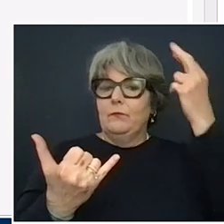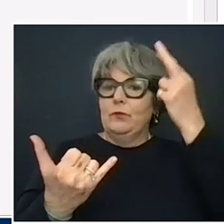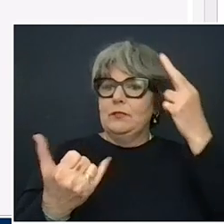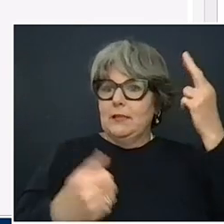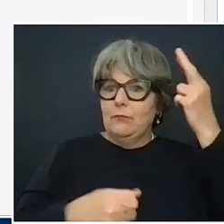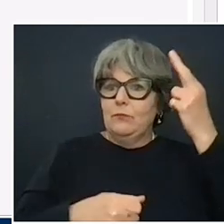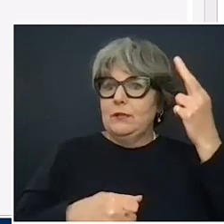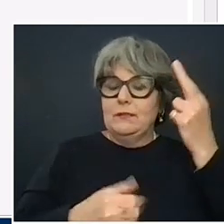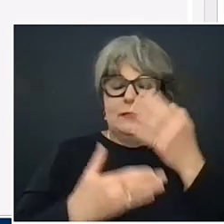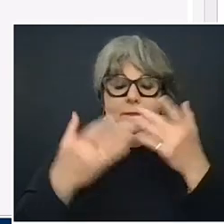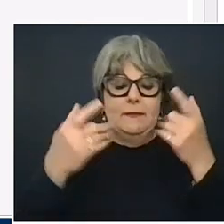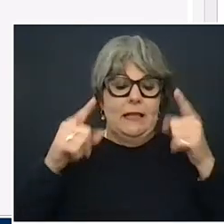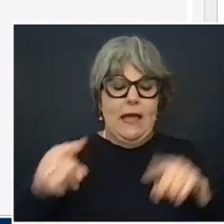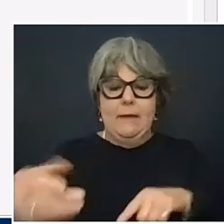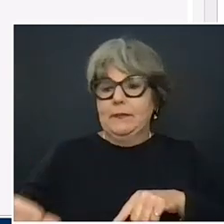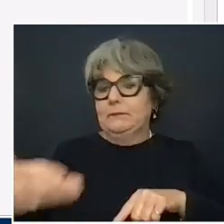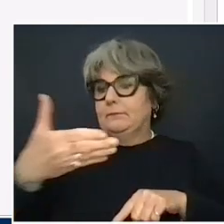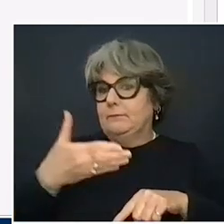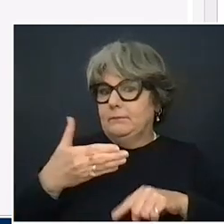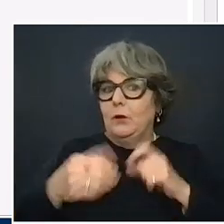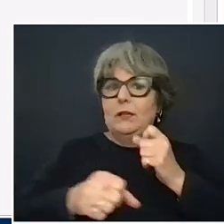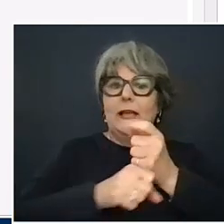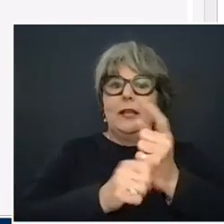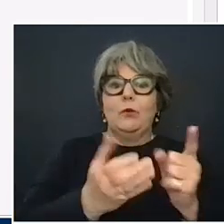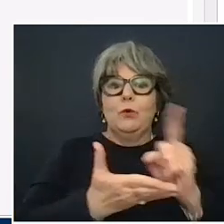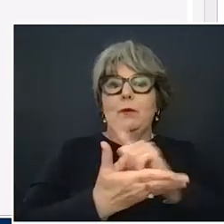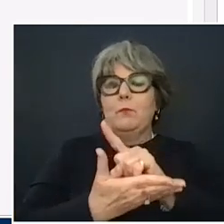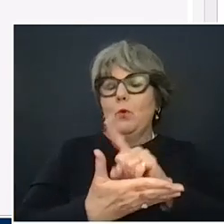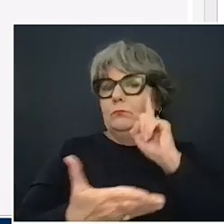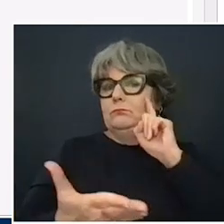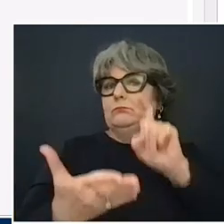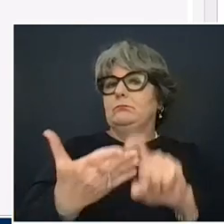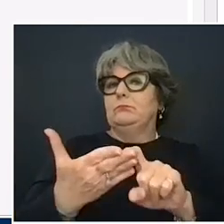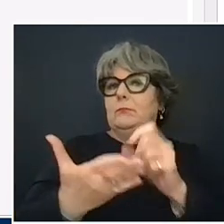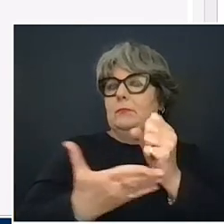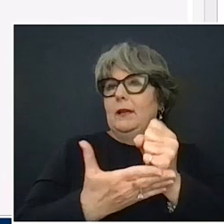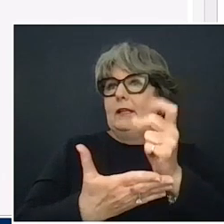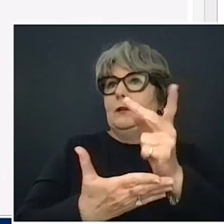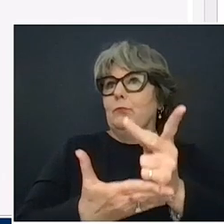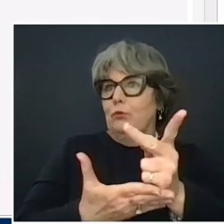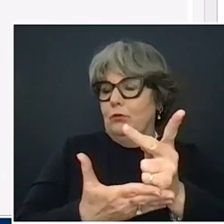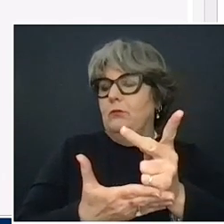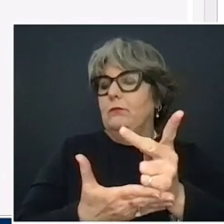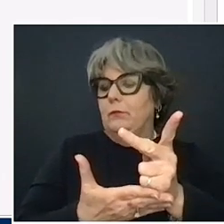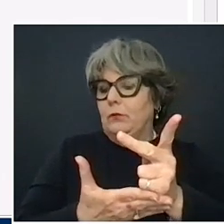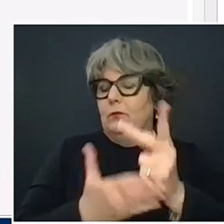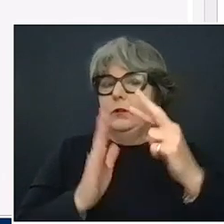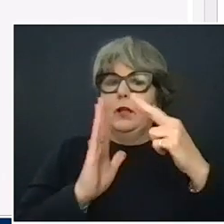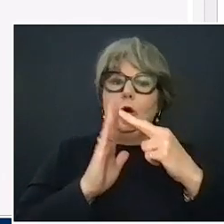that we trigger on annual report should trigger an approval, you know, a regulatory visit, we can pull all that